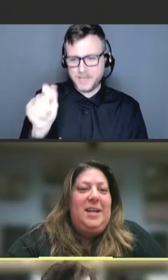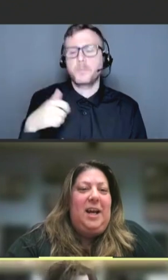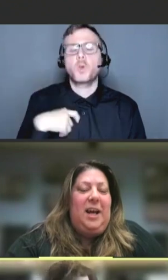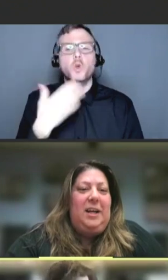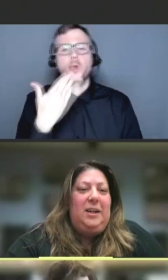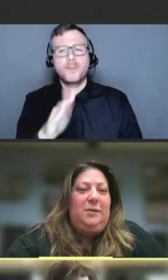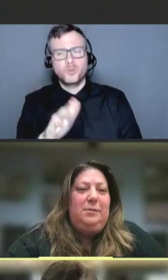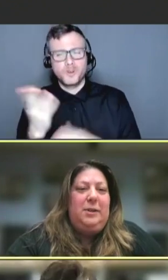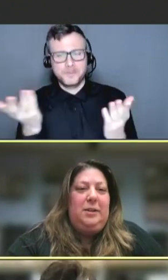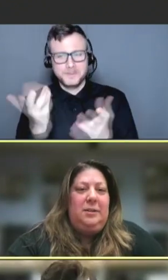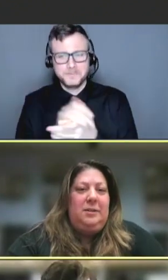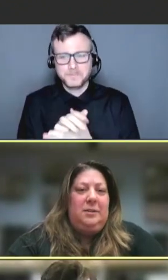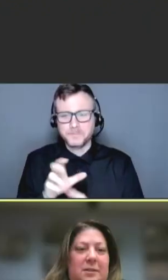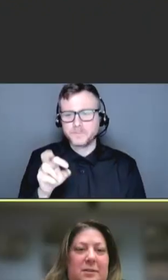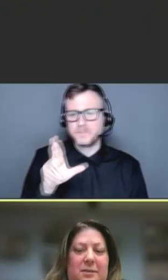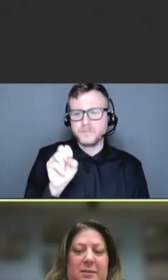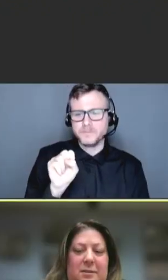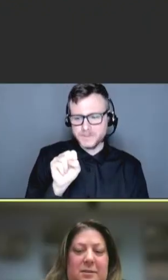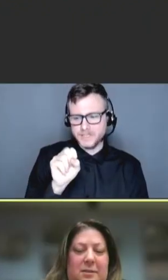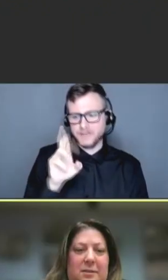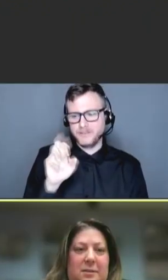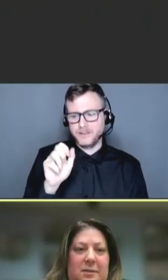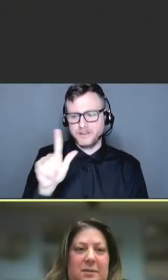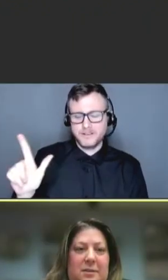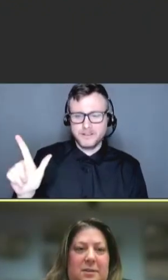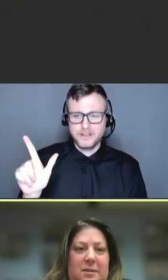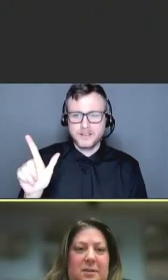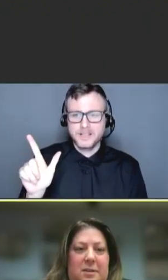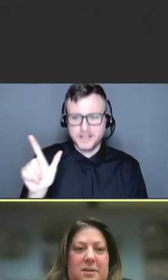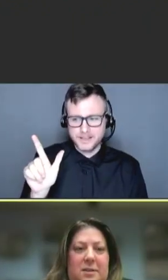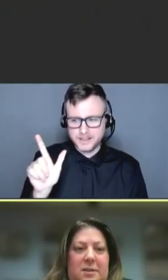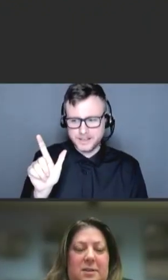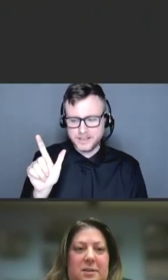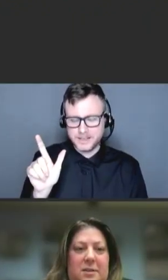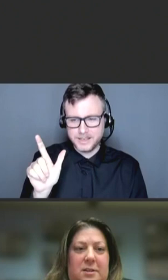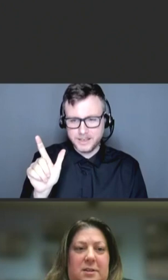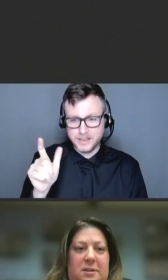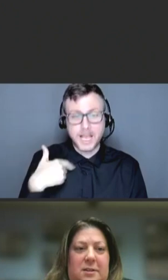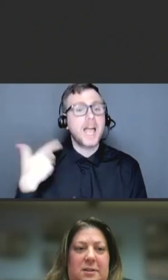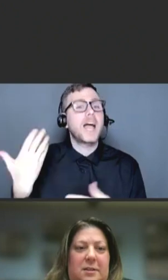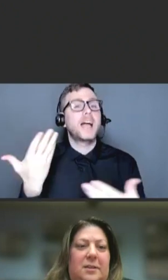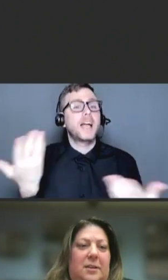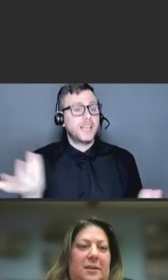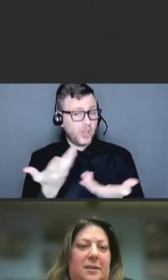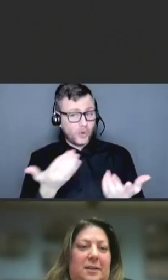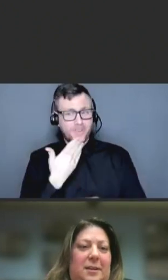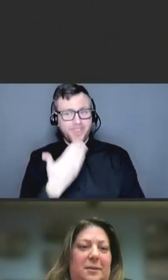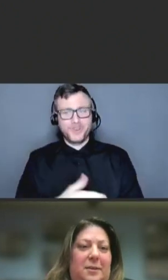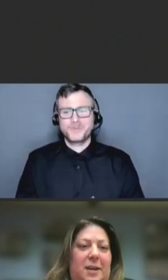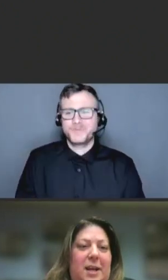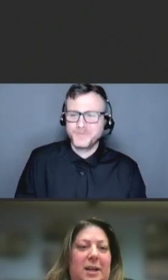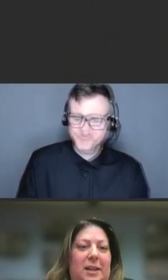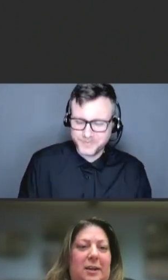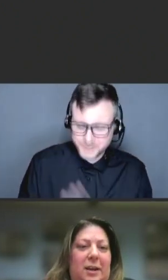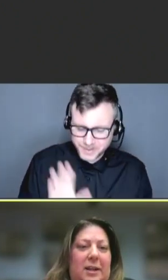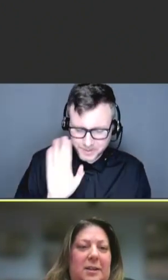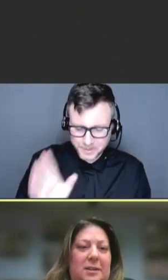Ann Aikin: Chris Regal? >> Chris Regal: I am here, thank you. Ann Aikin: Hello. Claire Hannan?